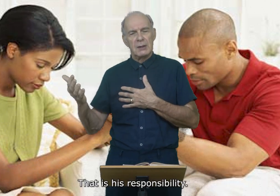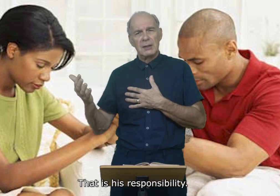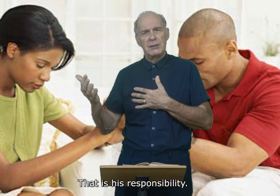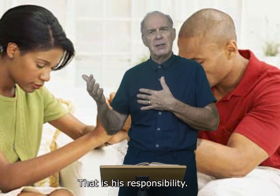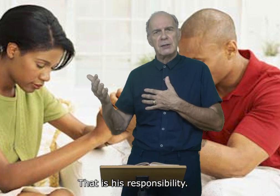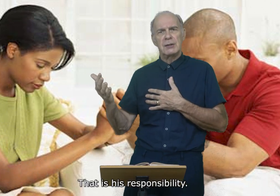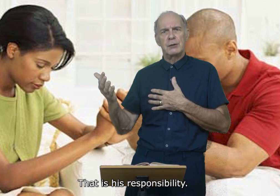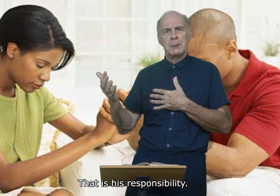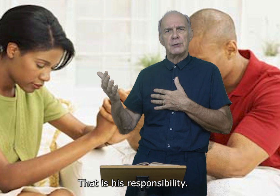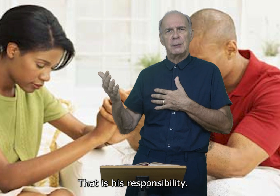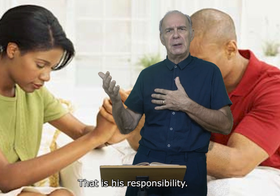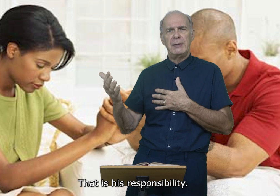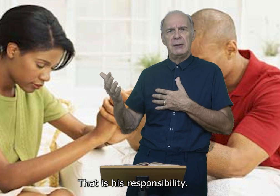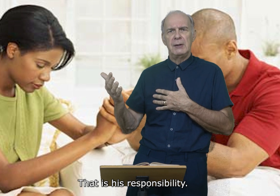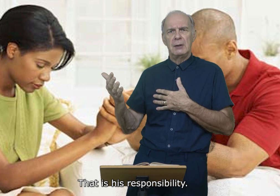That is his responsibility.